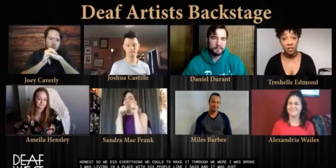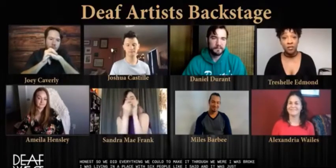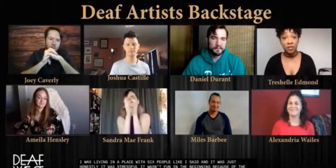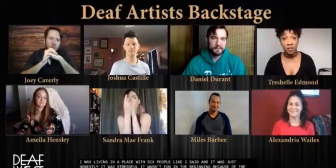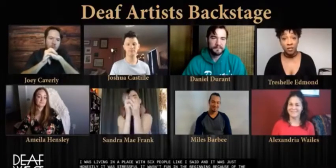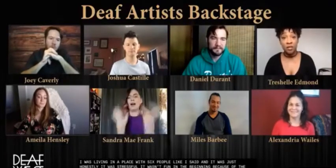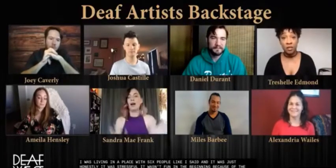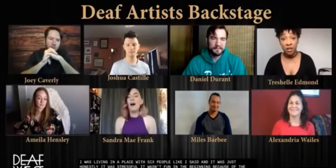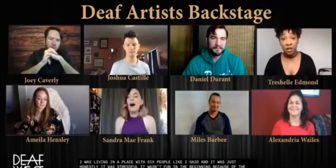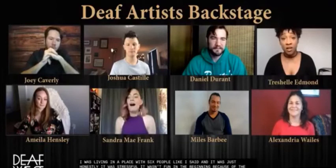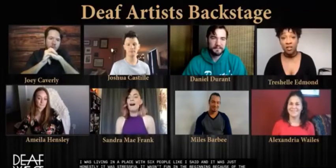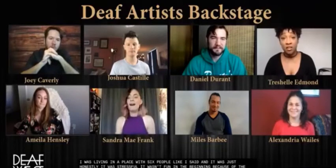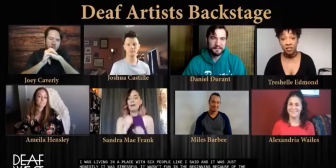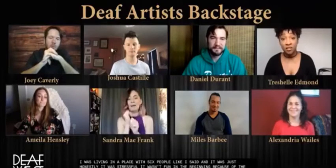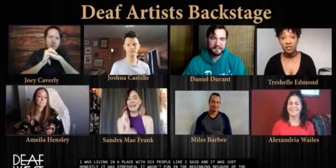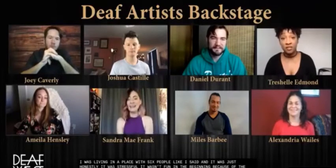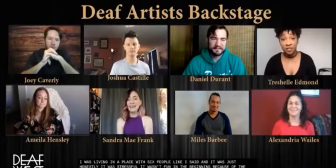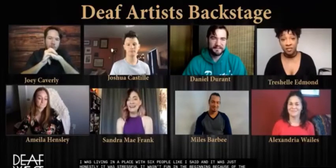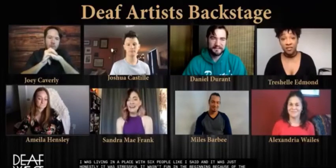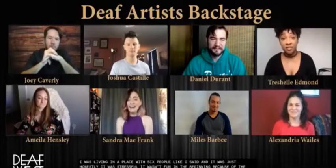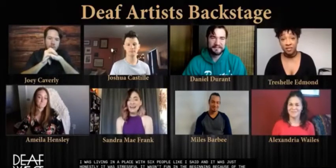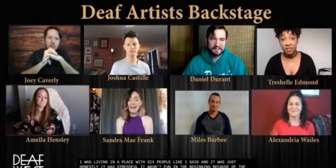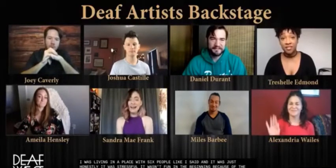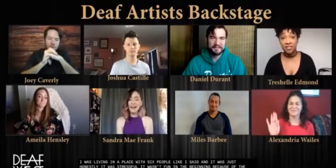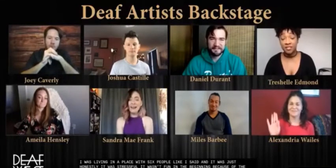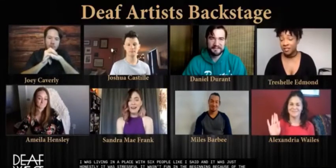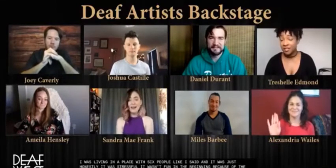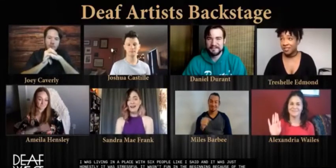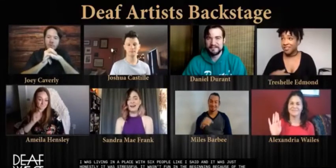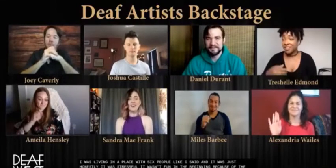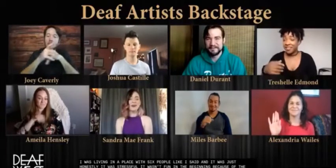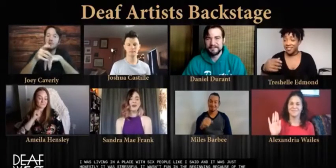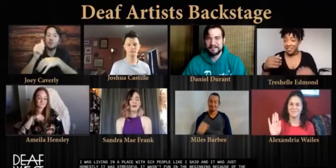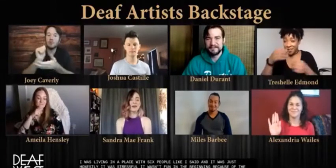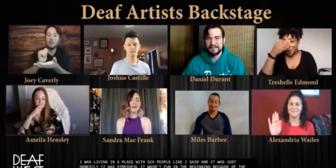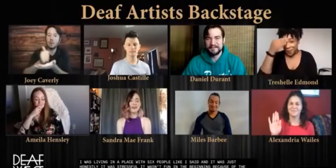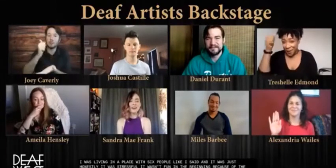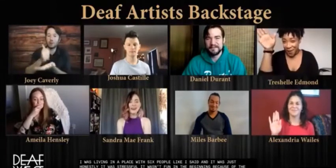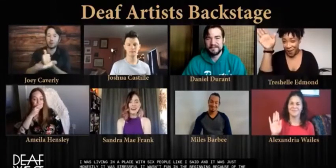We had to find a new place. I had to figure out what to do with my cat. You had to get our own flight out there, but we made it.